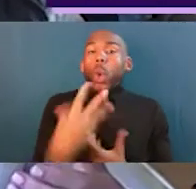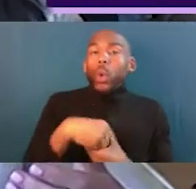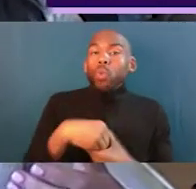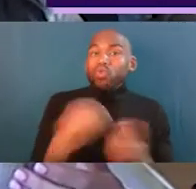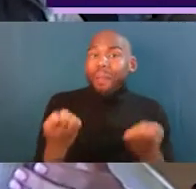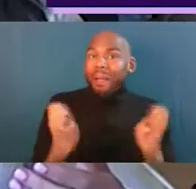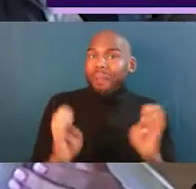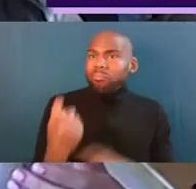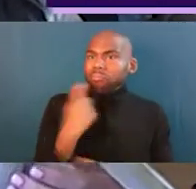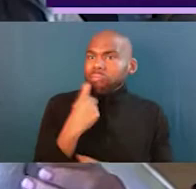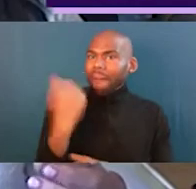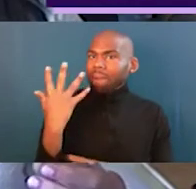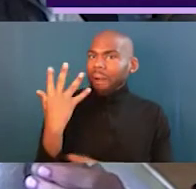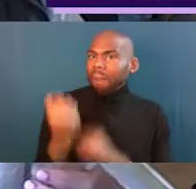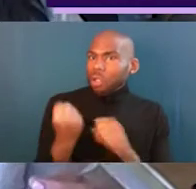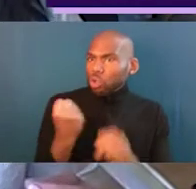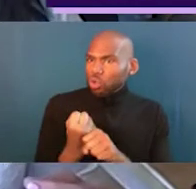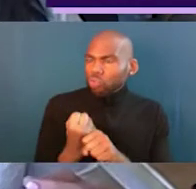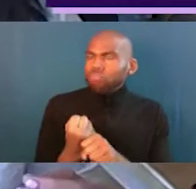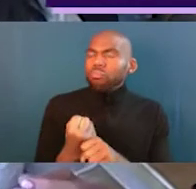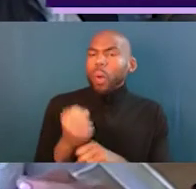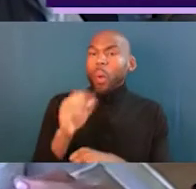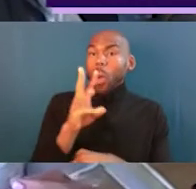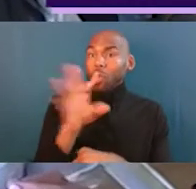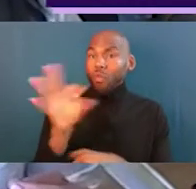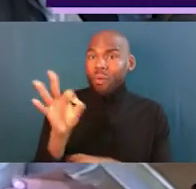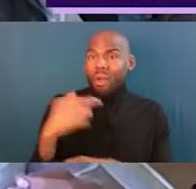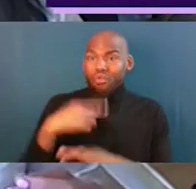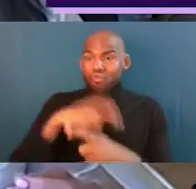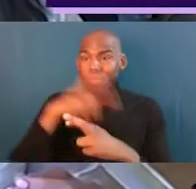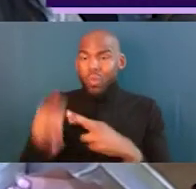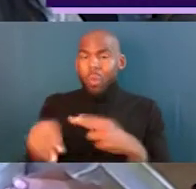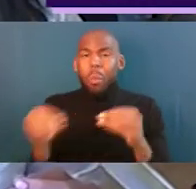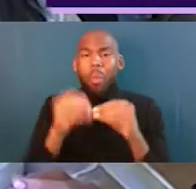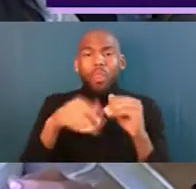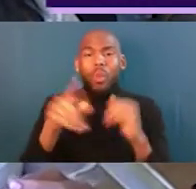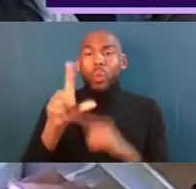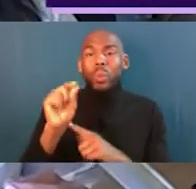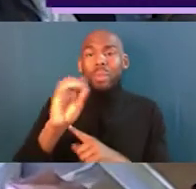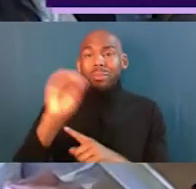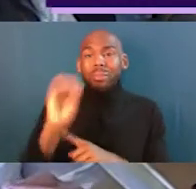efforts over the past five years at Wells have resulted in more than a 20 percent average